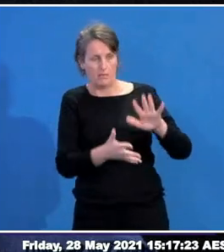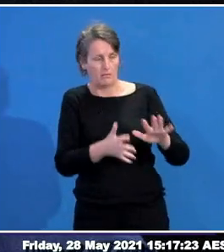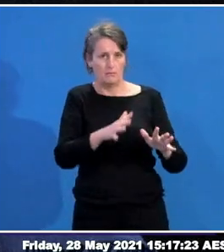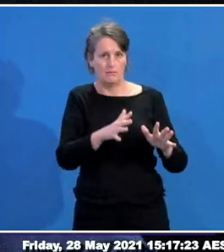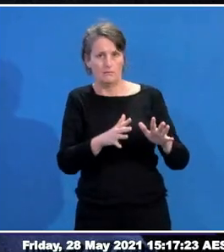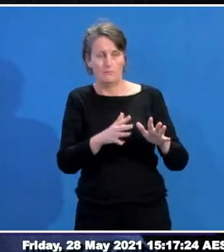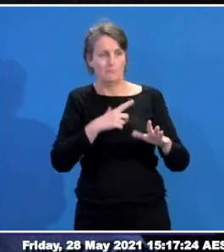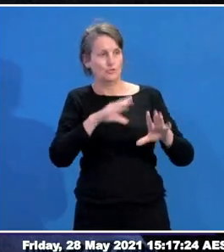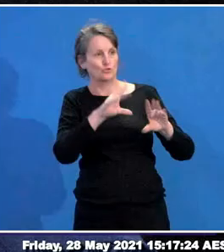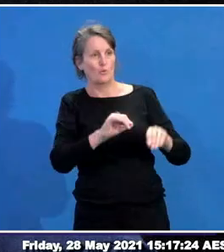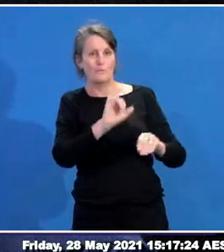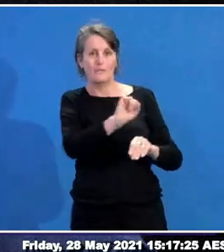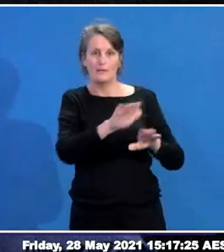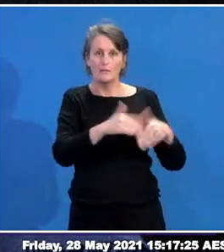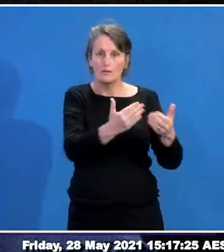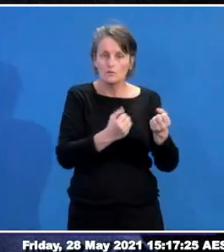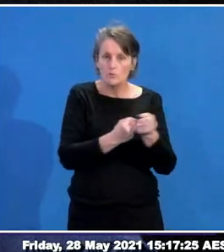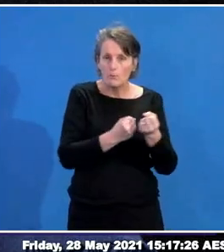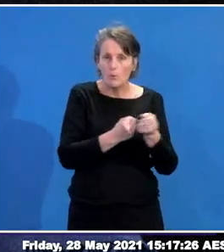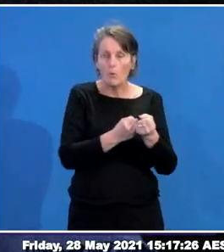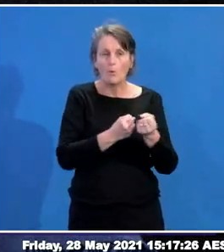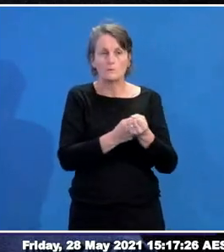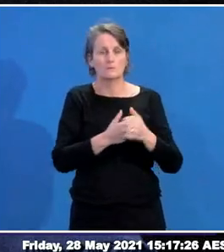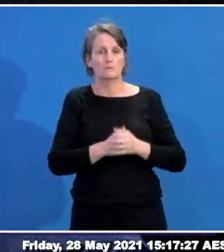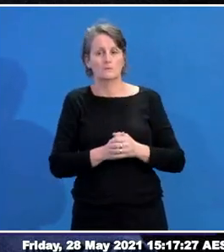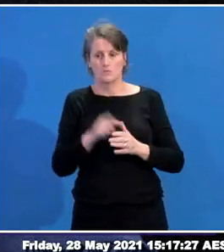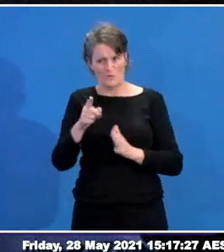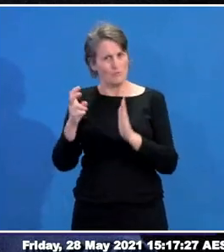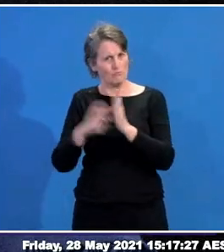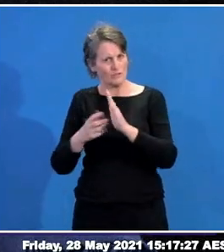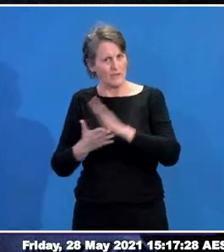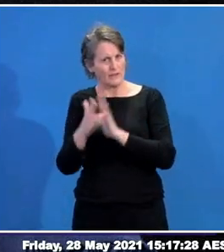provider and are no longer a transitioned provider and have particular obligations